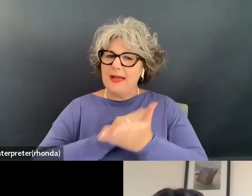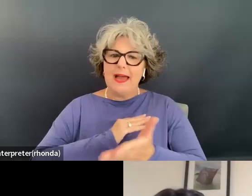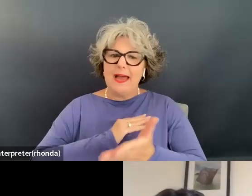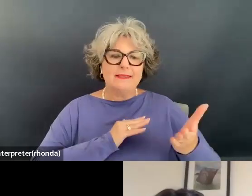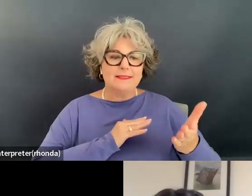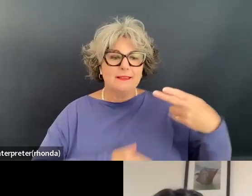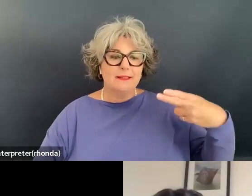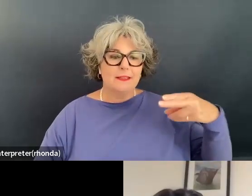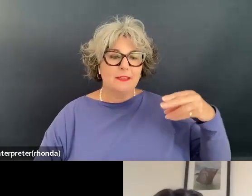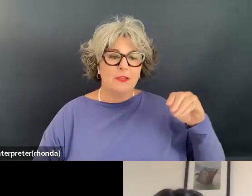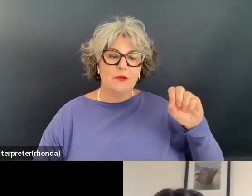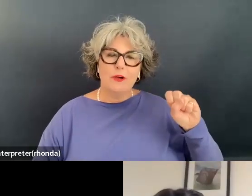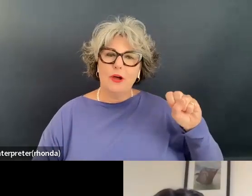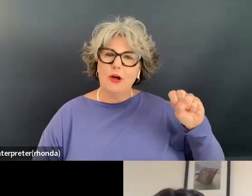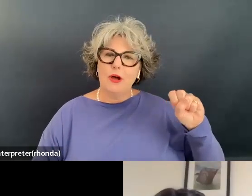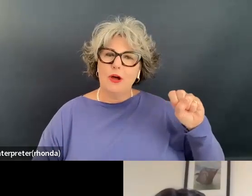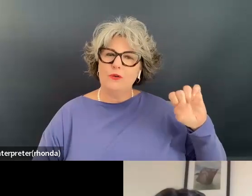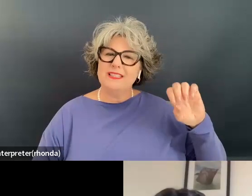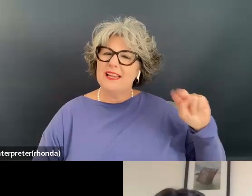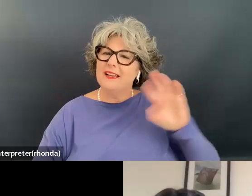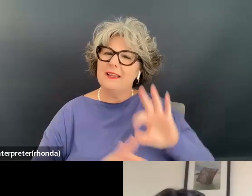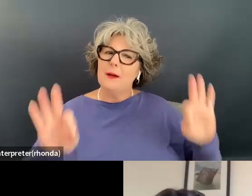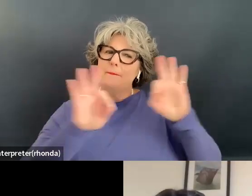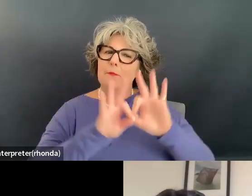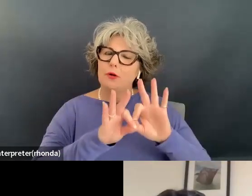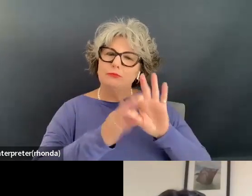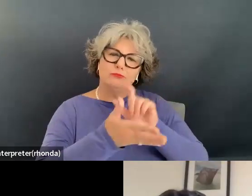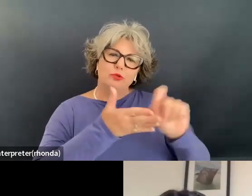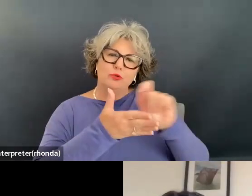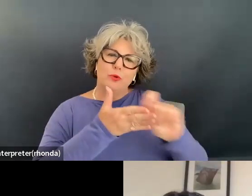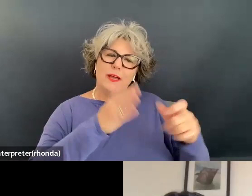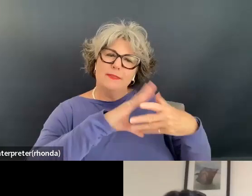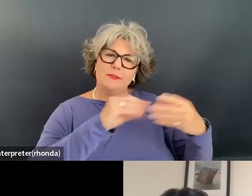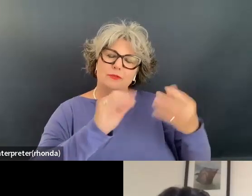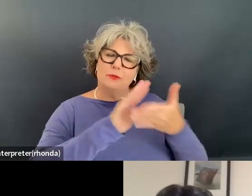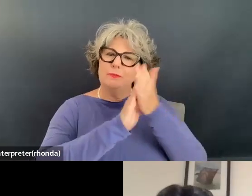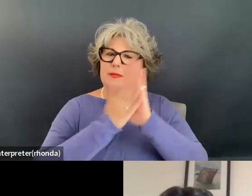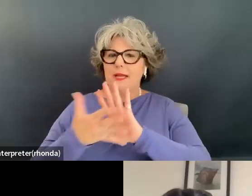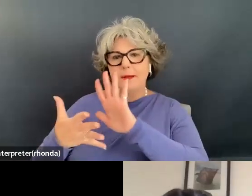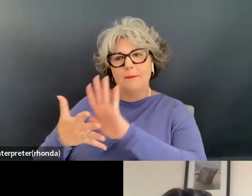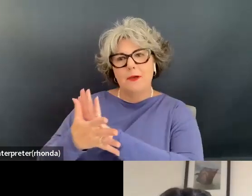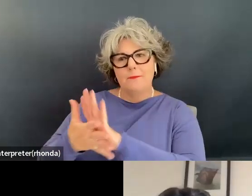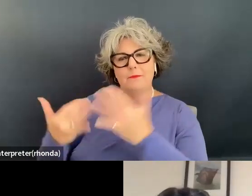why was it important for you to make your story into a film and why was now the right time to do so?